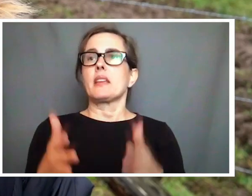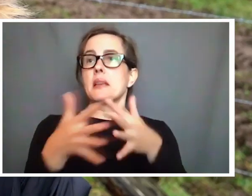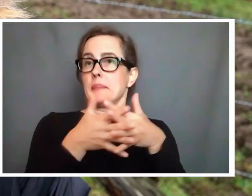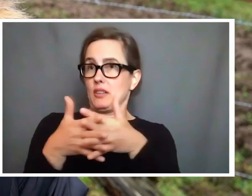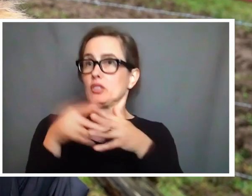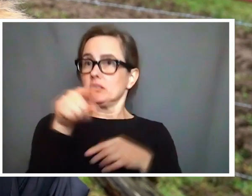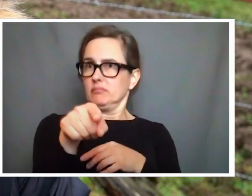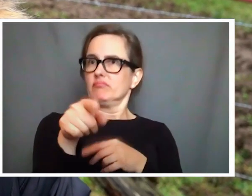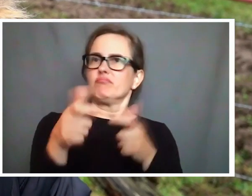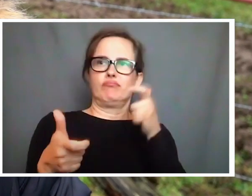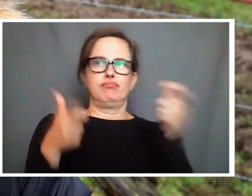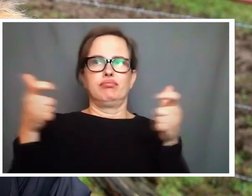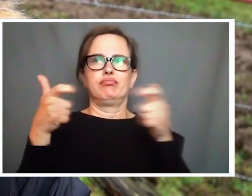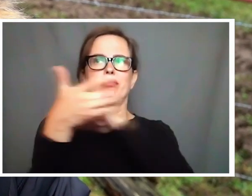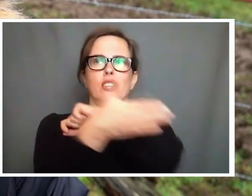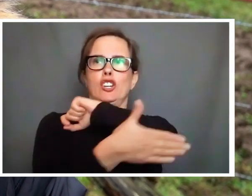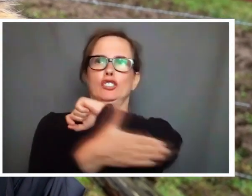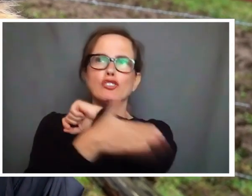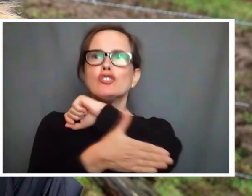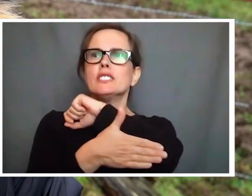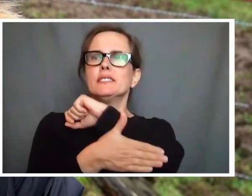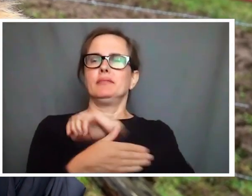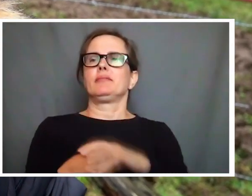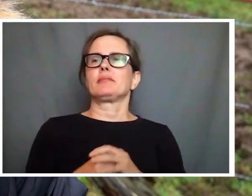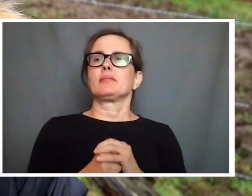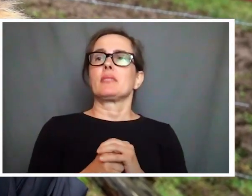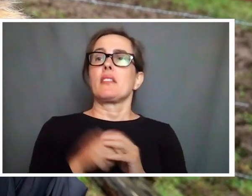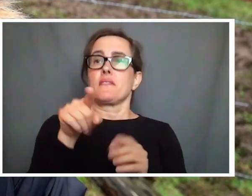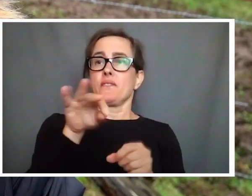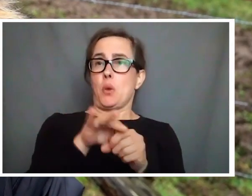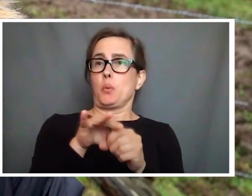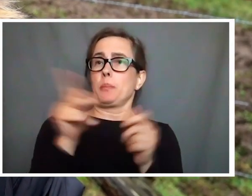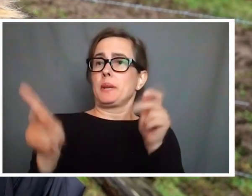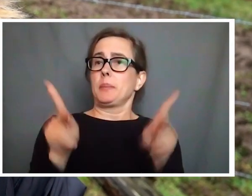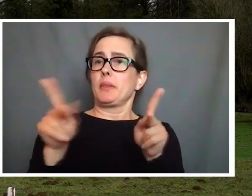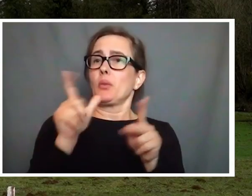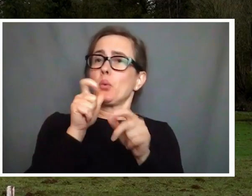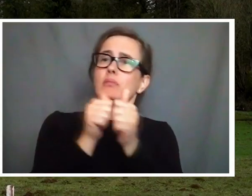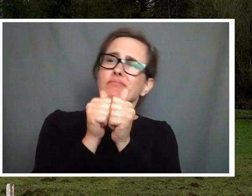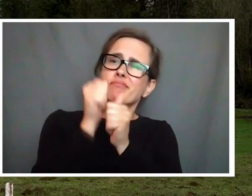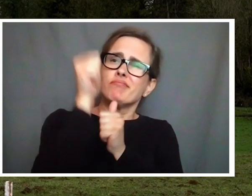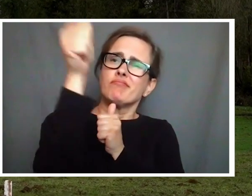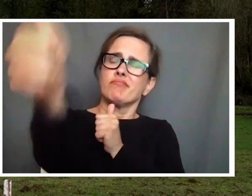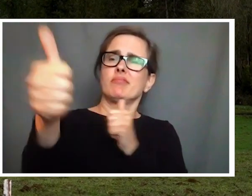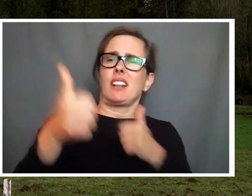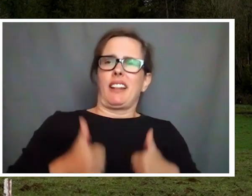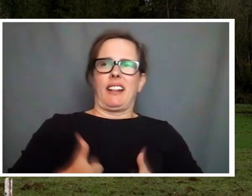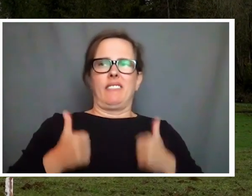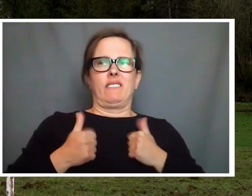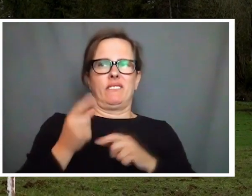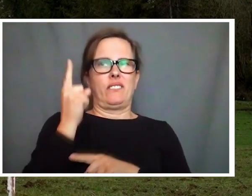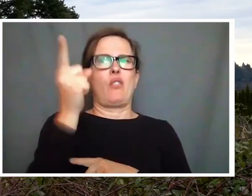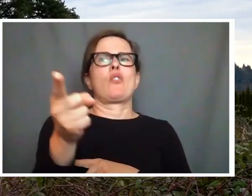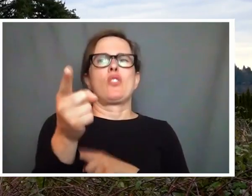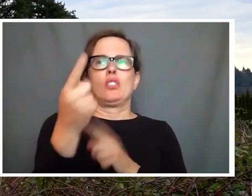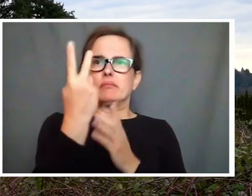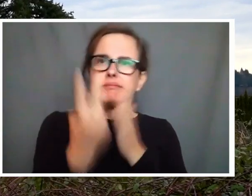The United States is a vast country. [Audio Description] Voters in rural areas sometimes have to travel for hours